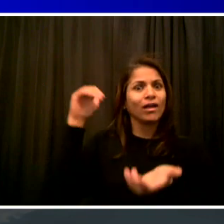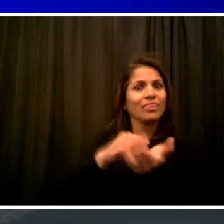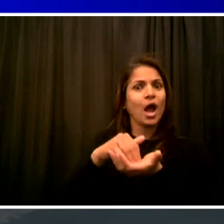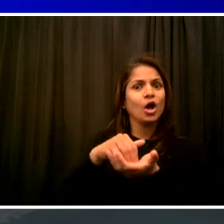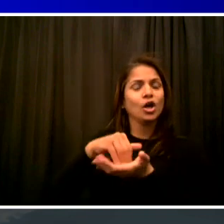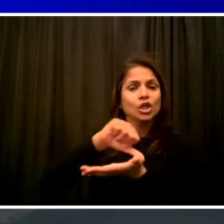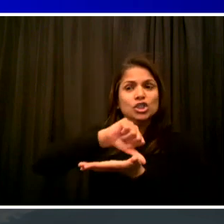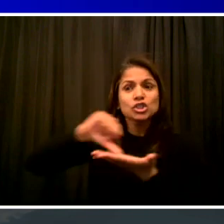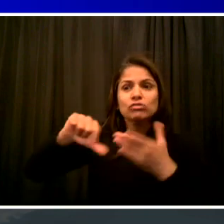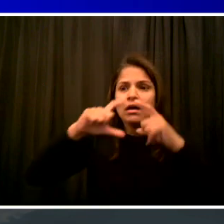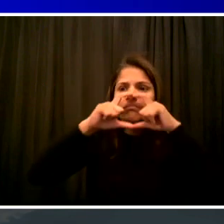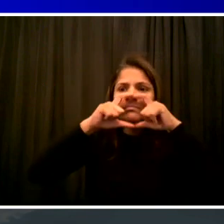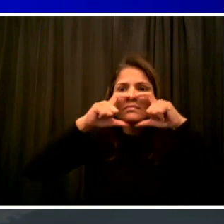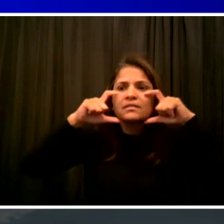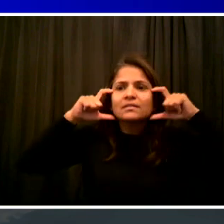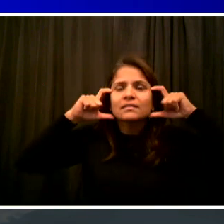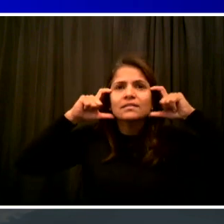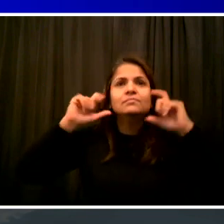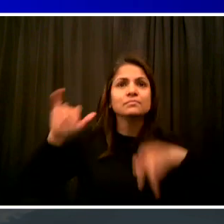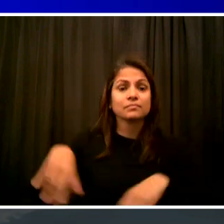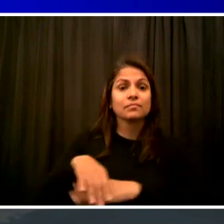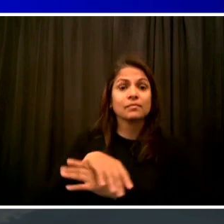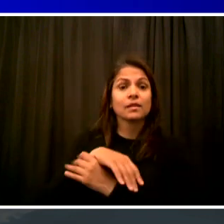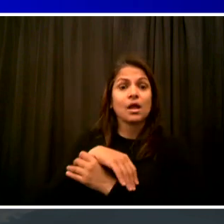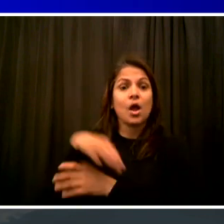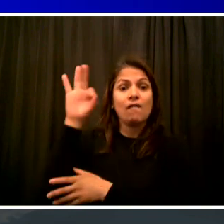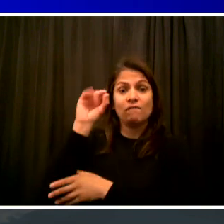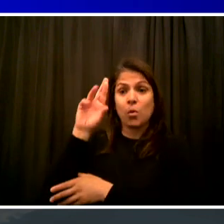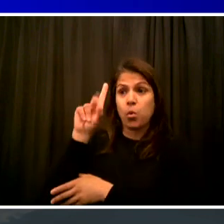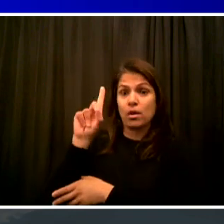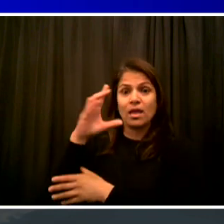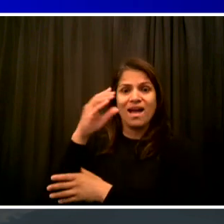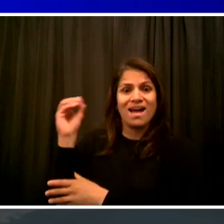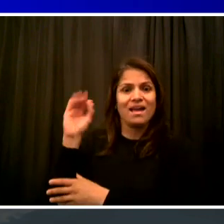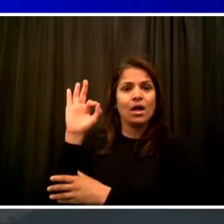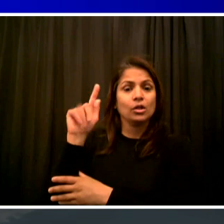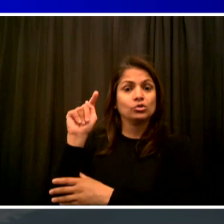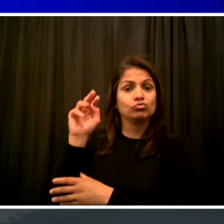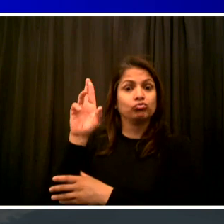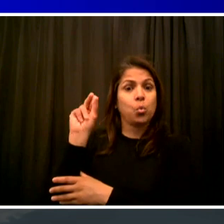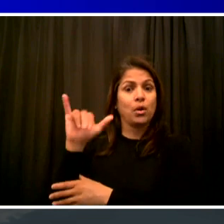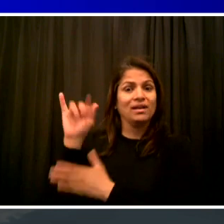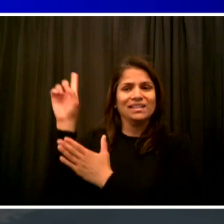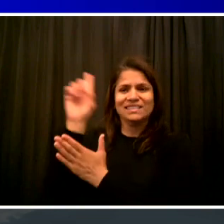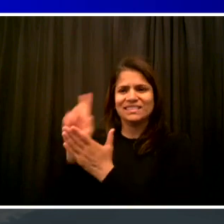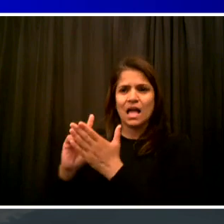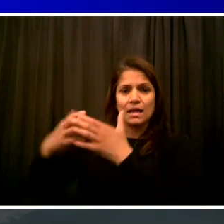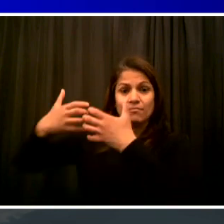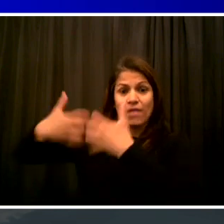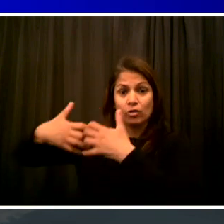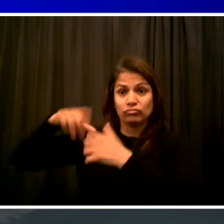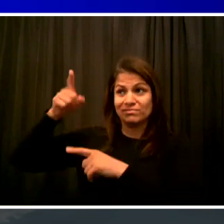WIPES. THE CHINA CHAMBER OF COMMERCE HAS